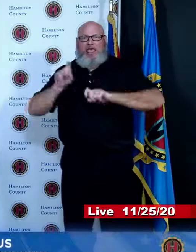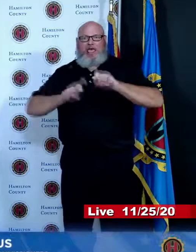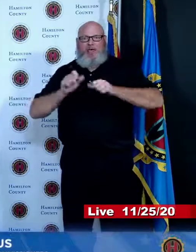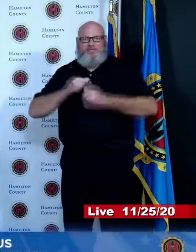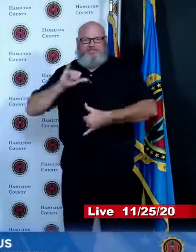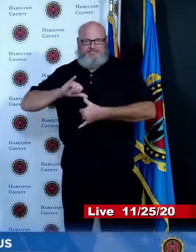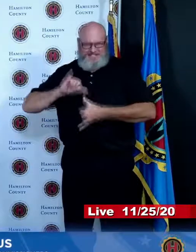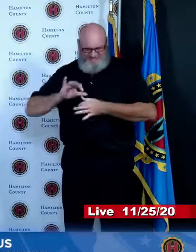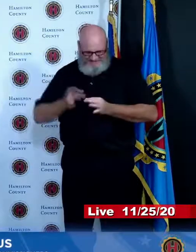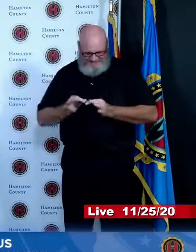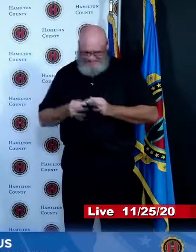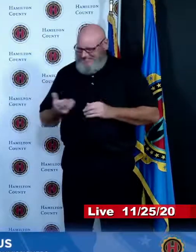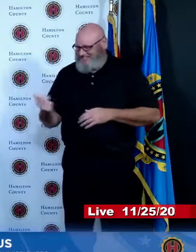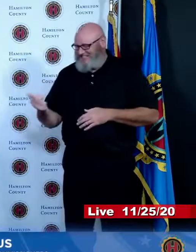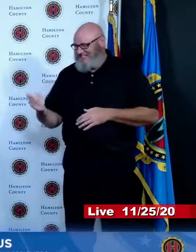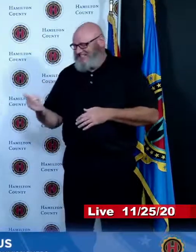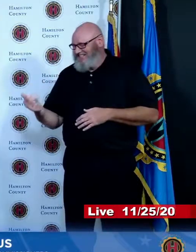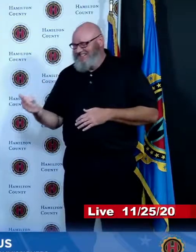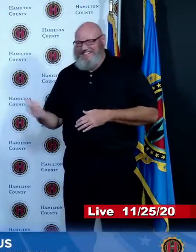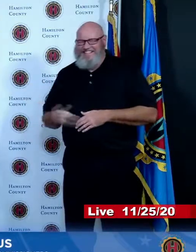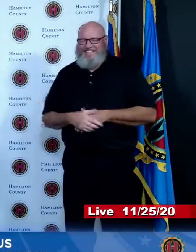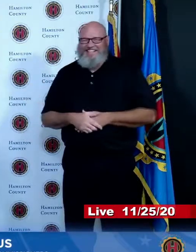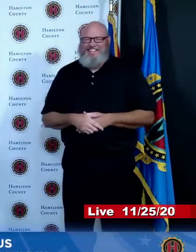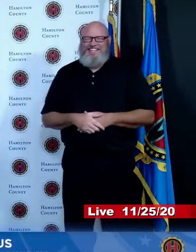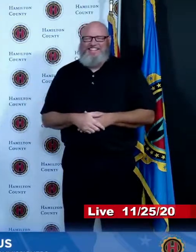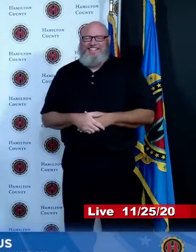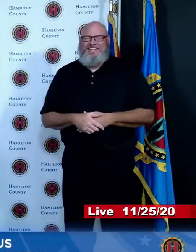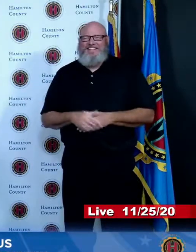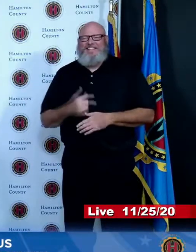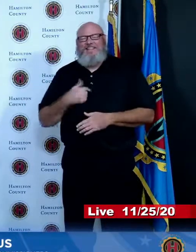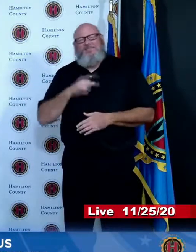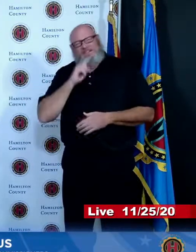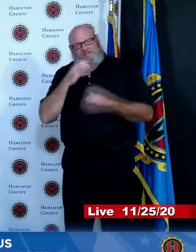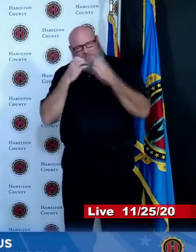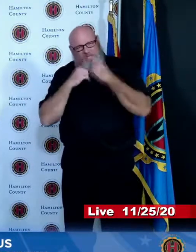really appreciate your time and your perspective as always I want to I'm thankful this morning